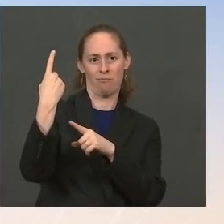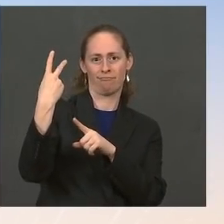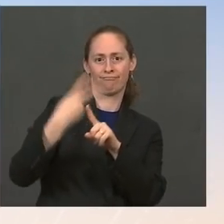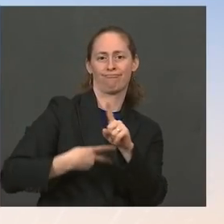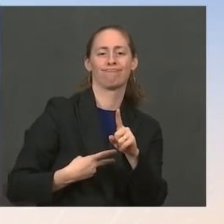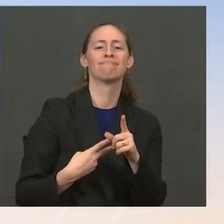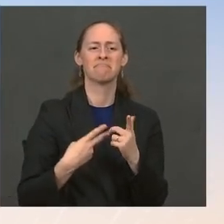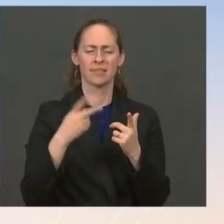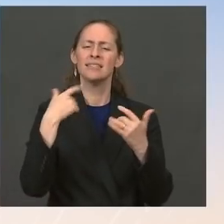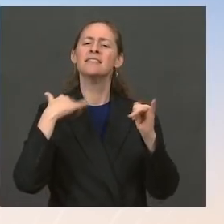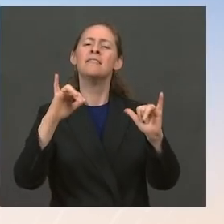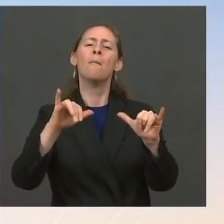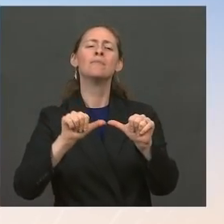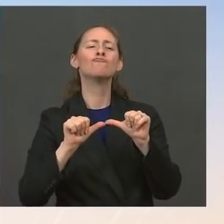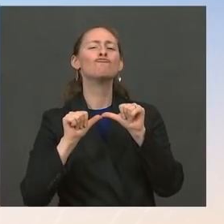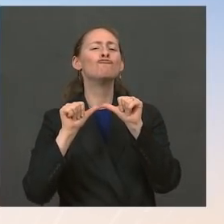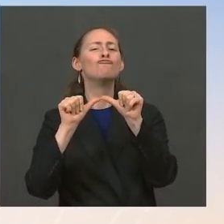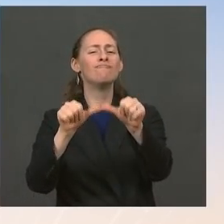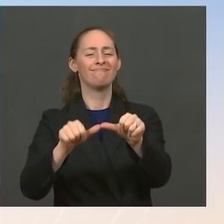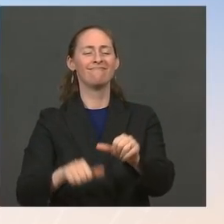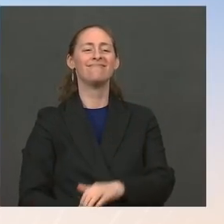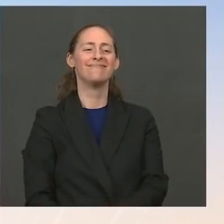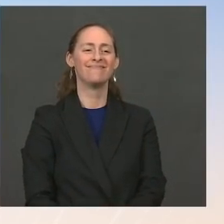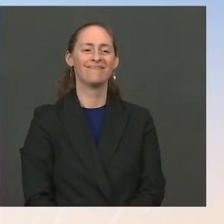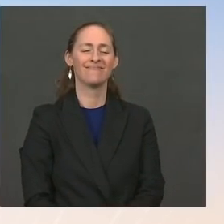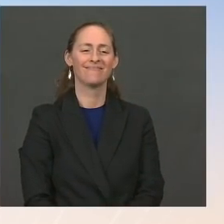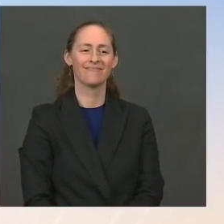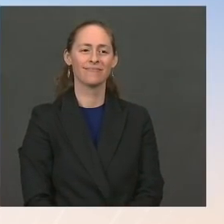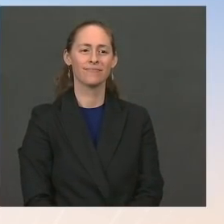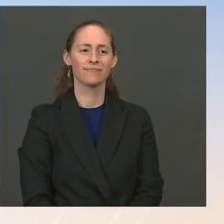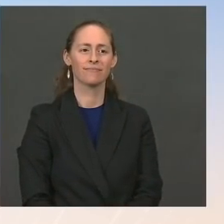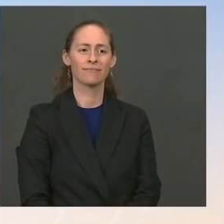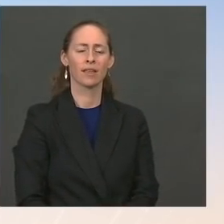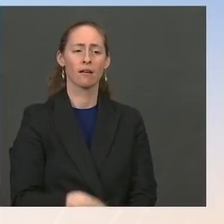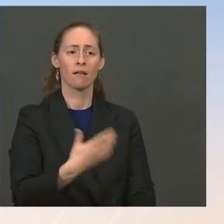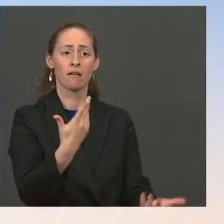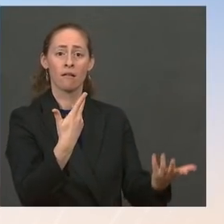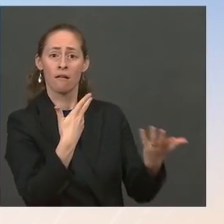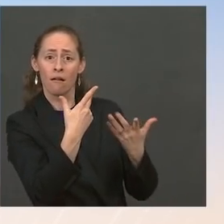That can include answering questions he may have, hearing concerns he may have.